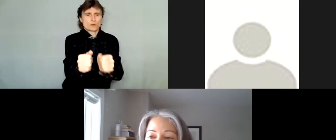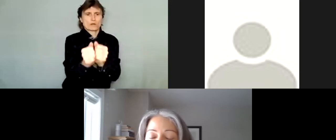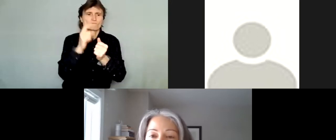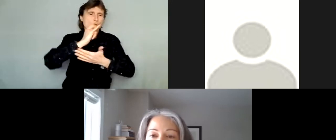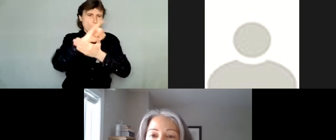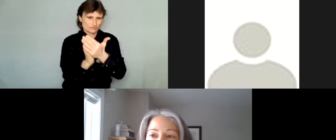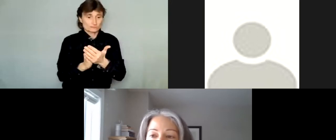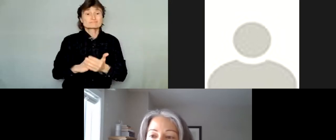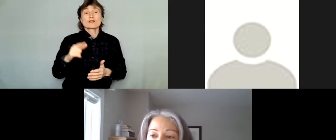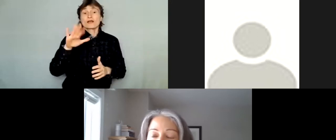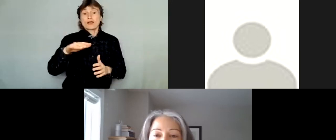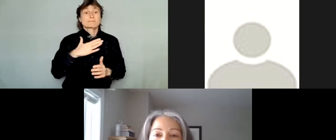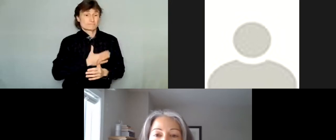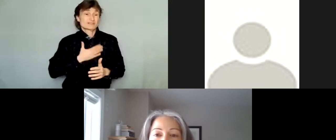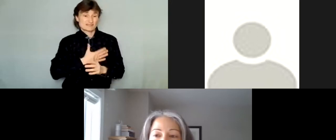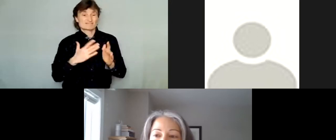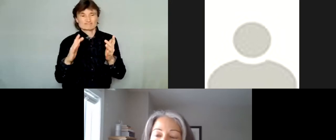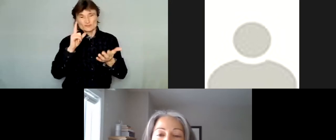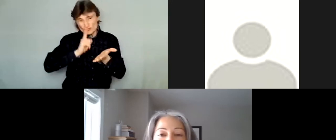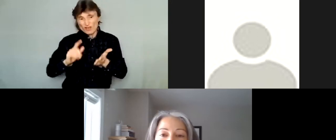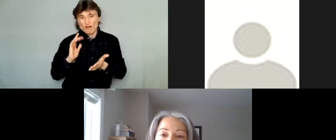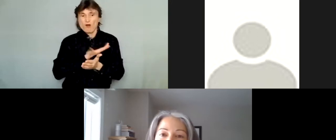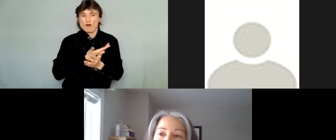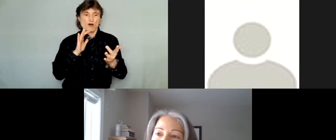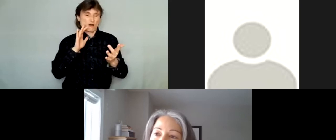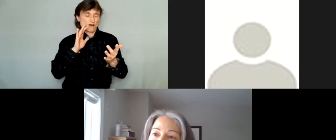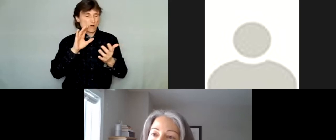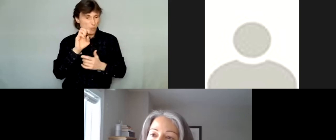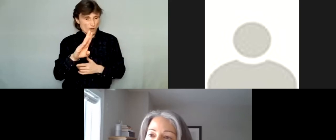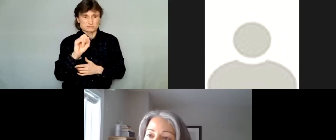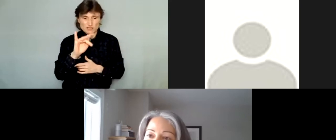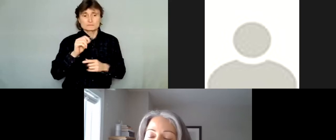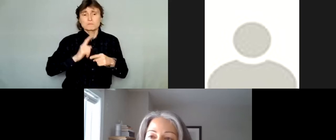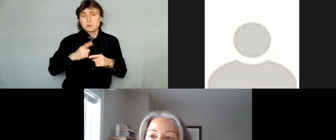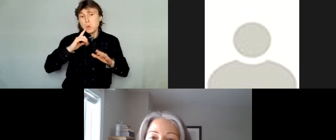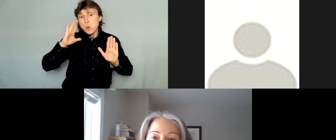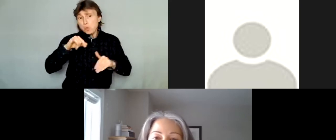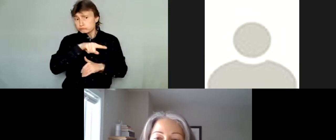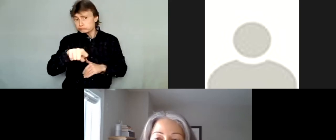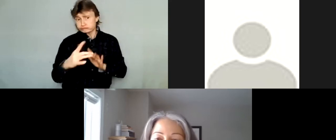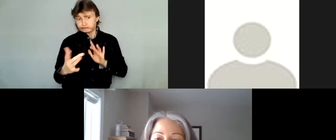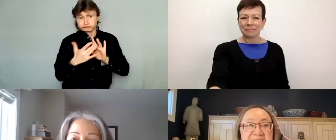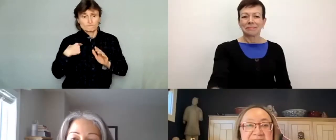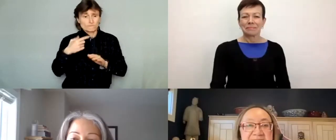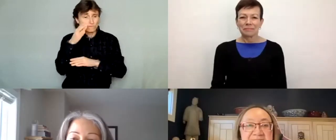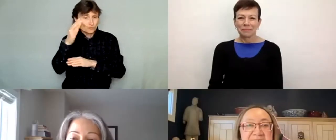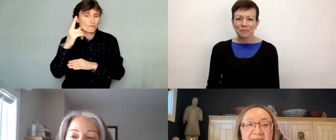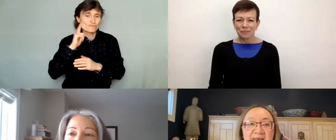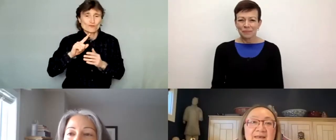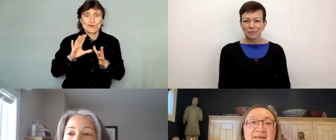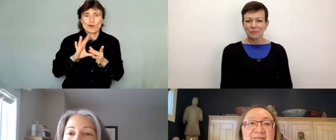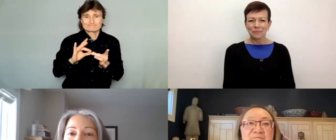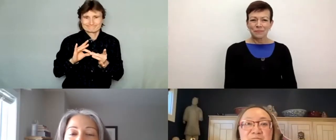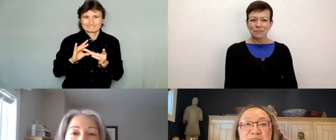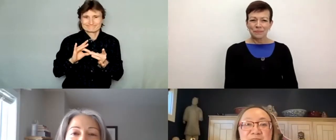And I look forward to hearing more from you in the future.